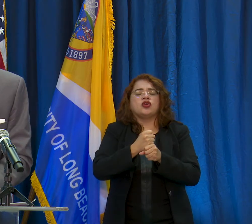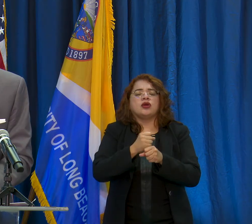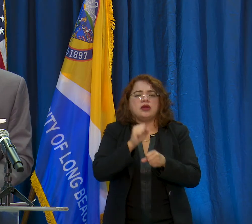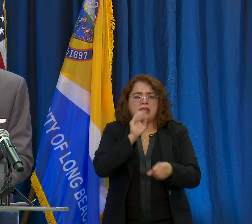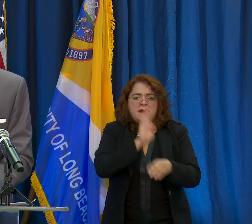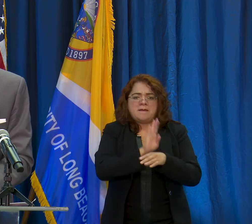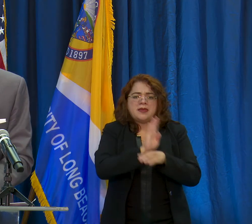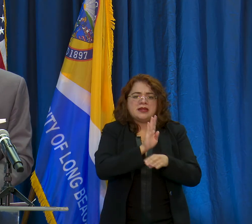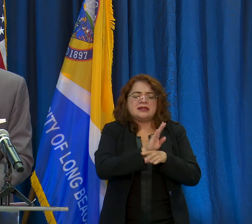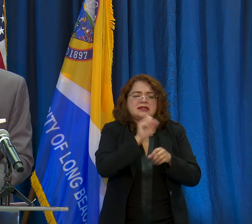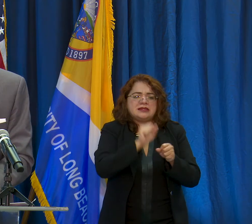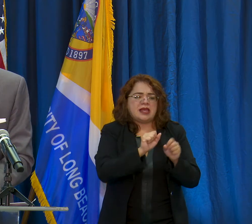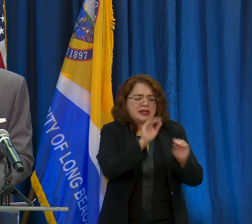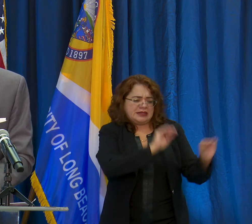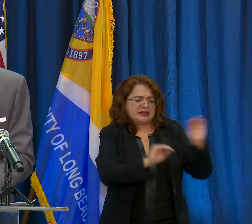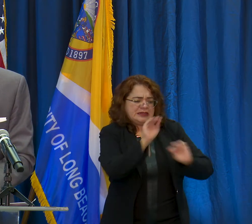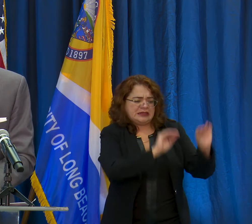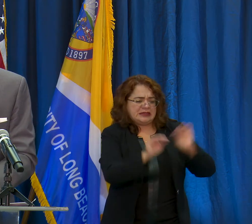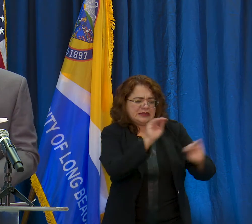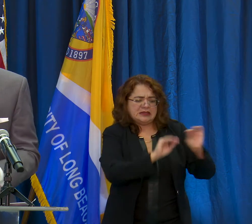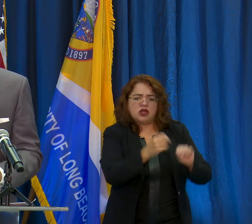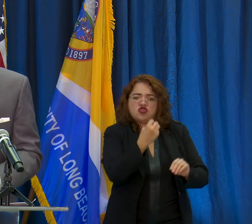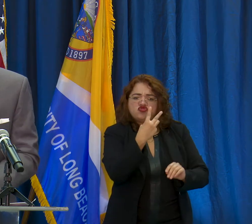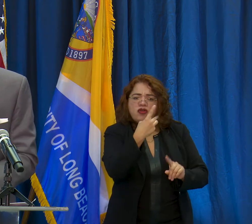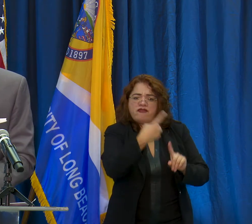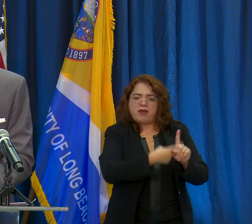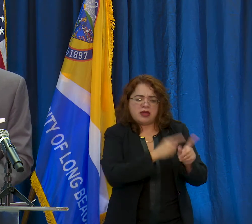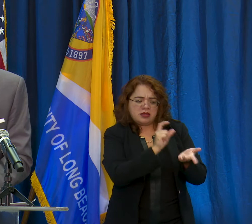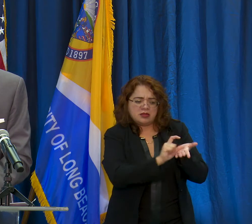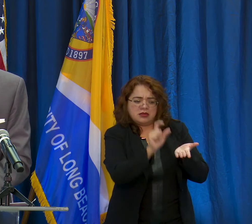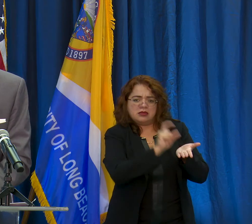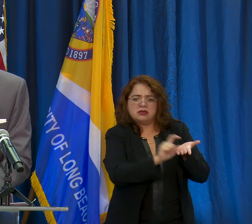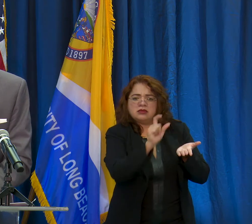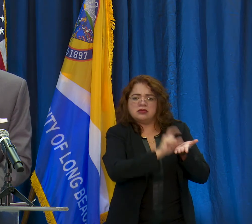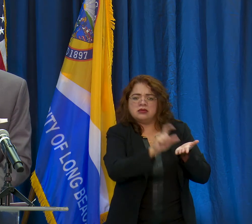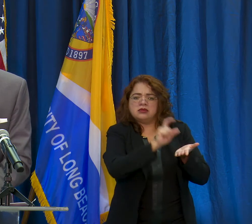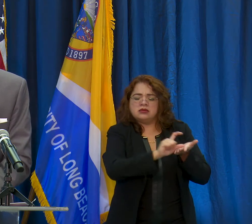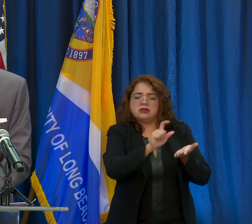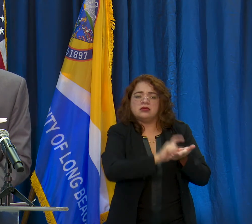those repayments. This includes a prohibition on any late fees